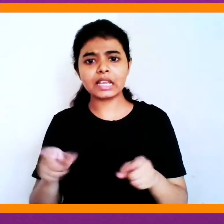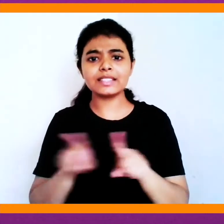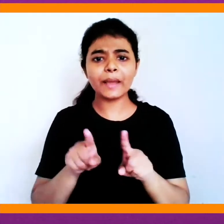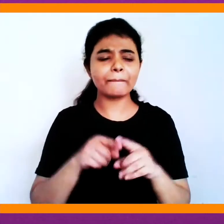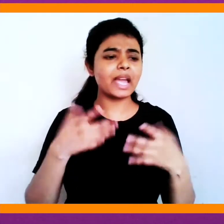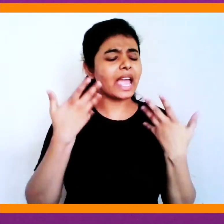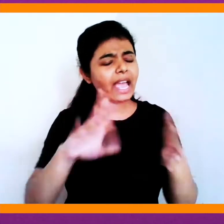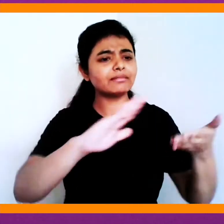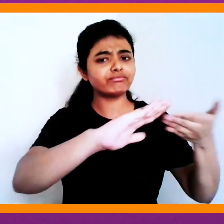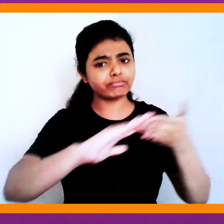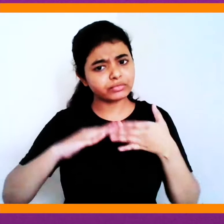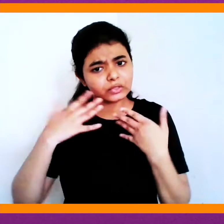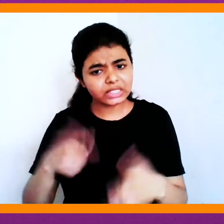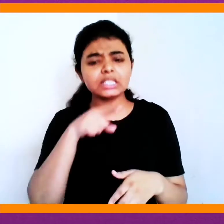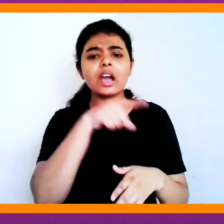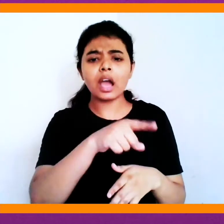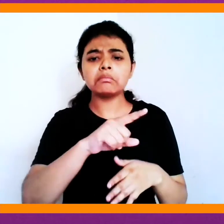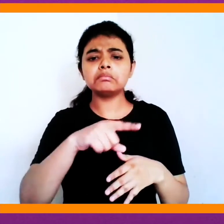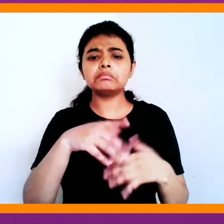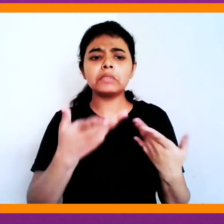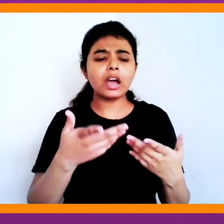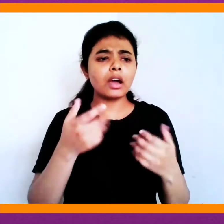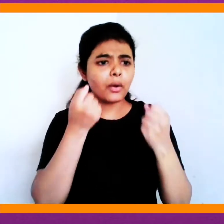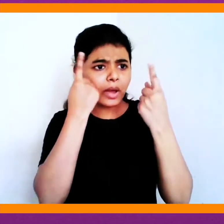it takes about two to three years for a husband and wife whether it's a love marriage or an